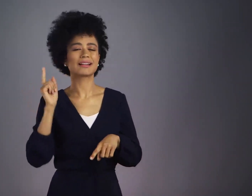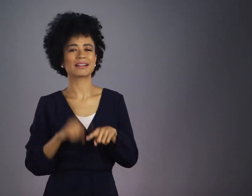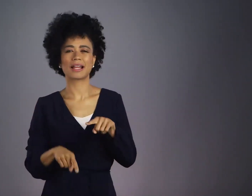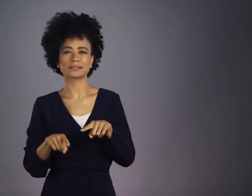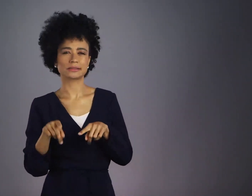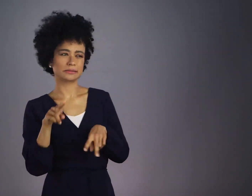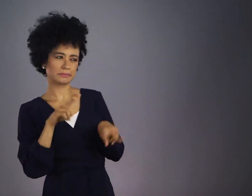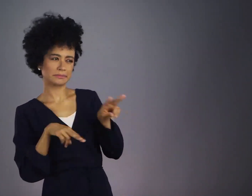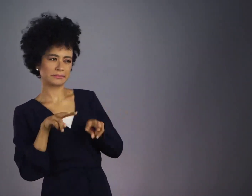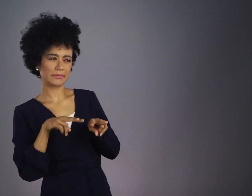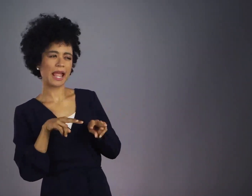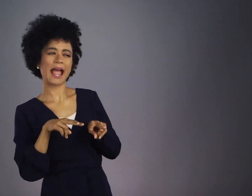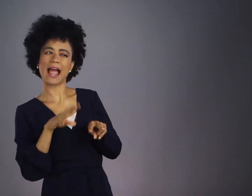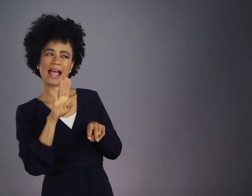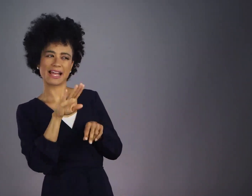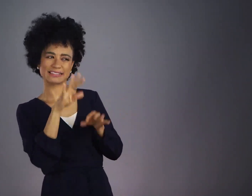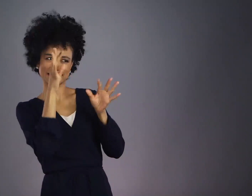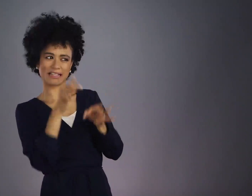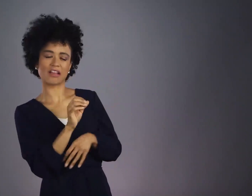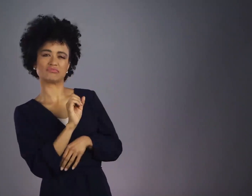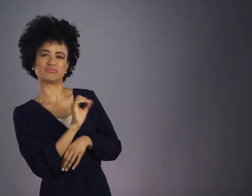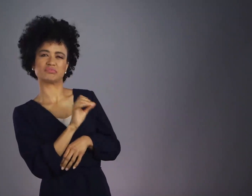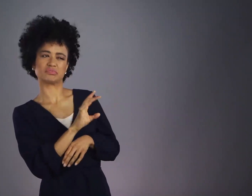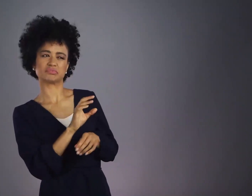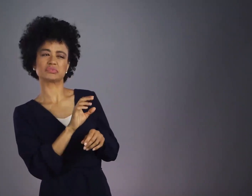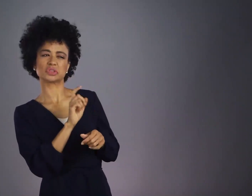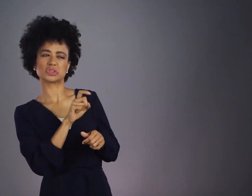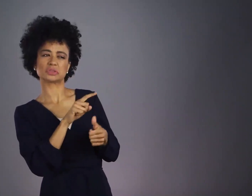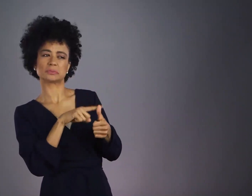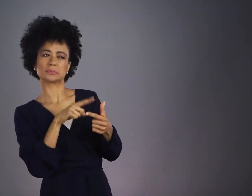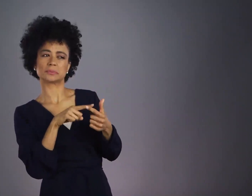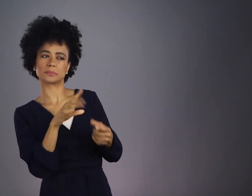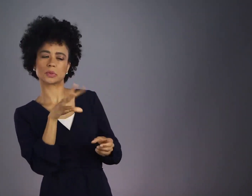No outsider can appraise such an intimate situation.